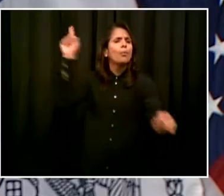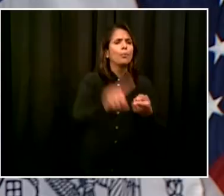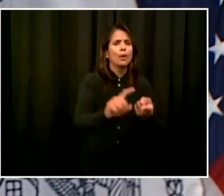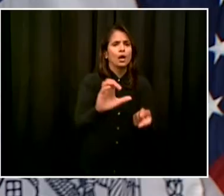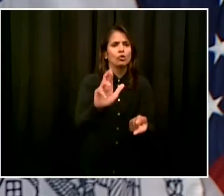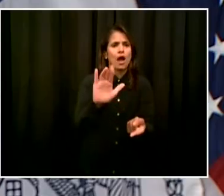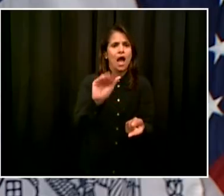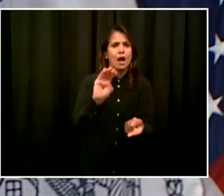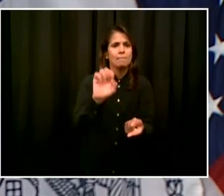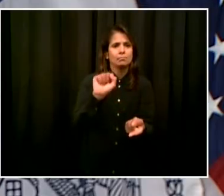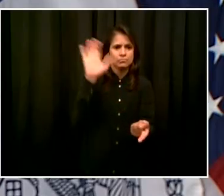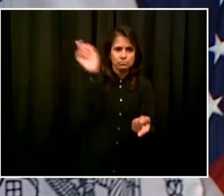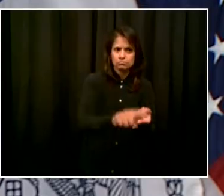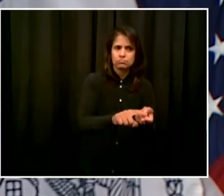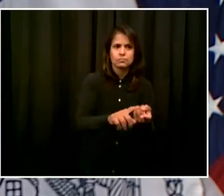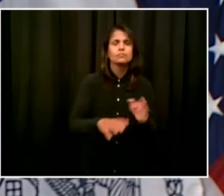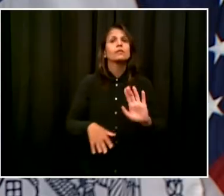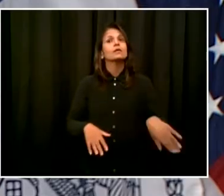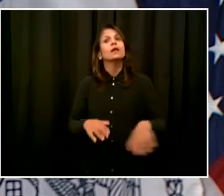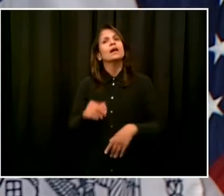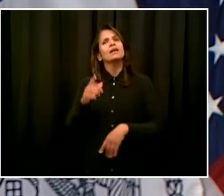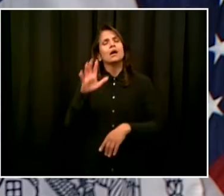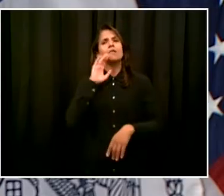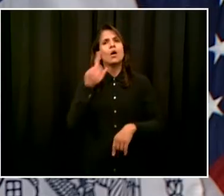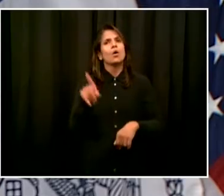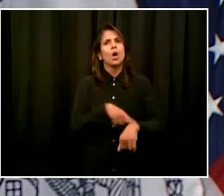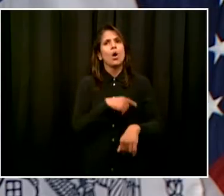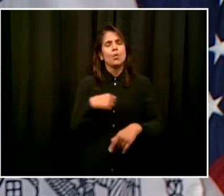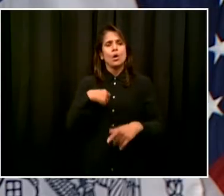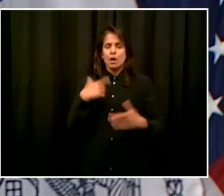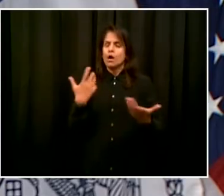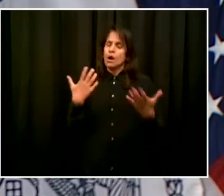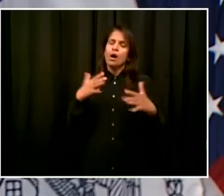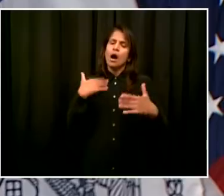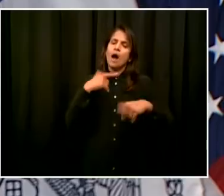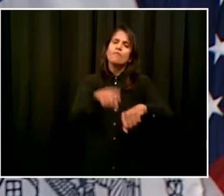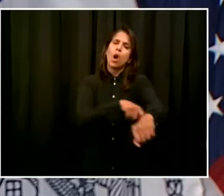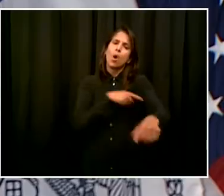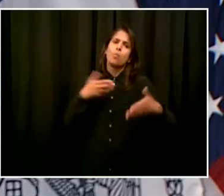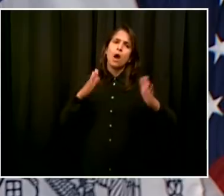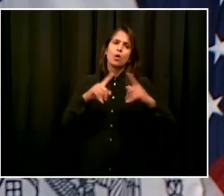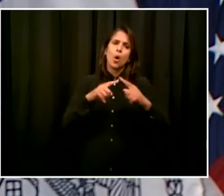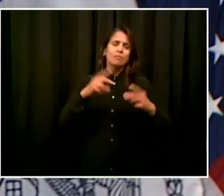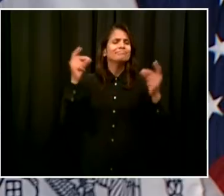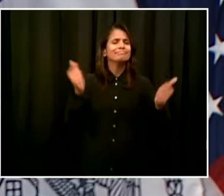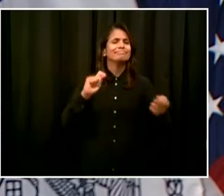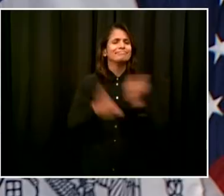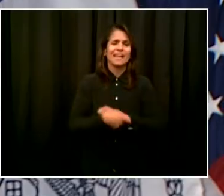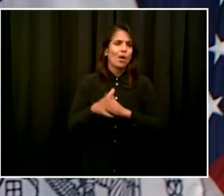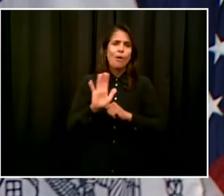IMPORTANT REFORMS IN CRIMINAL JUSTICE, BUT THERE'S A LONG, OLNGWA Y TOGO. THE POINT YOU ARE RAISING GETS